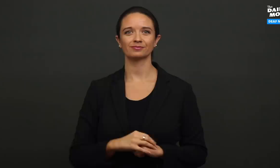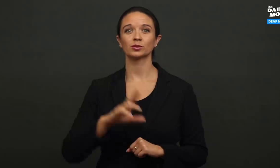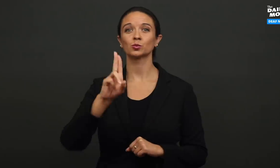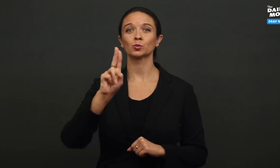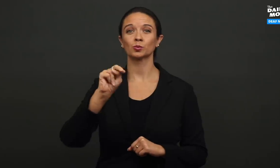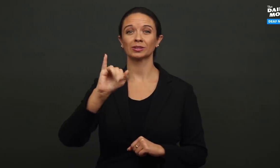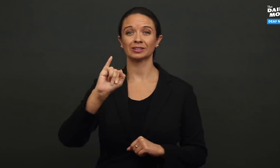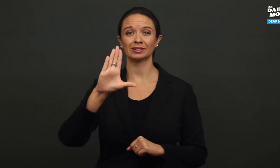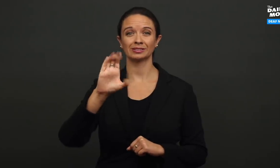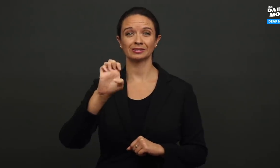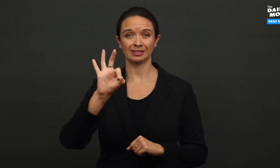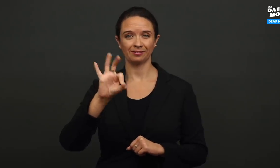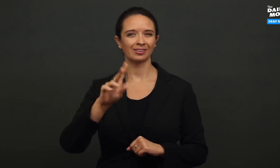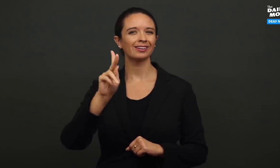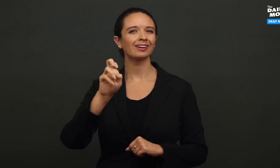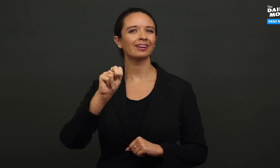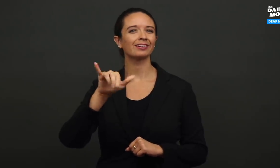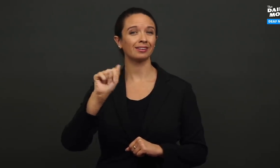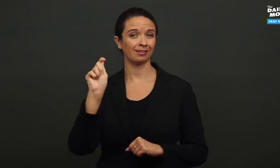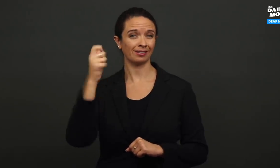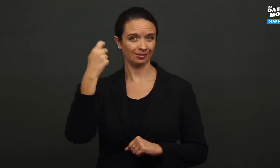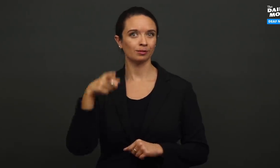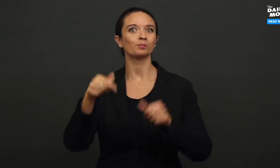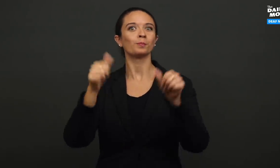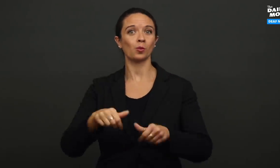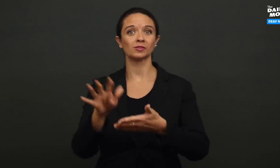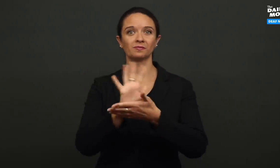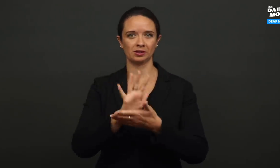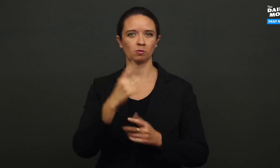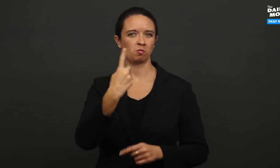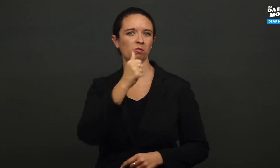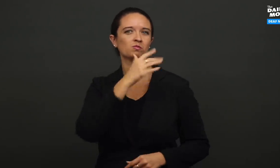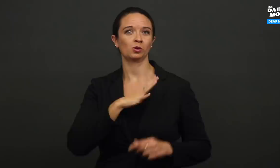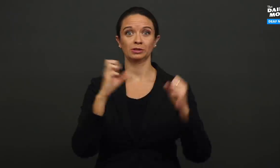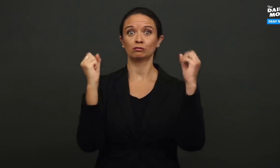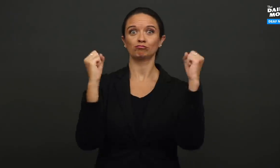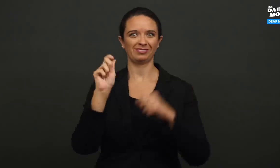UNICEF Kenya posted a video of a woman signing in